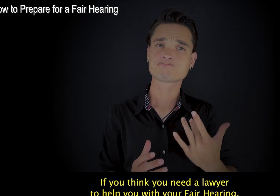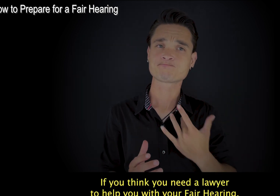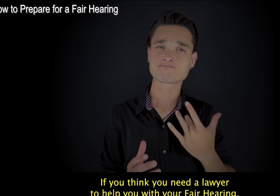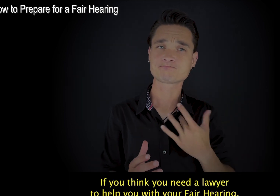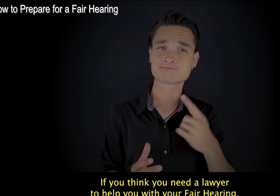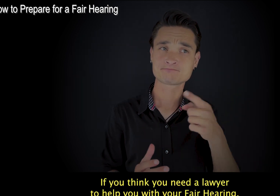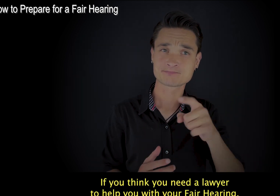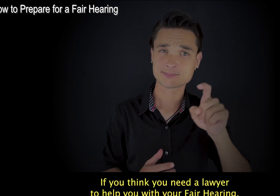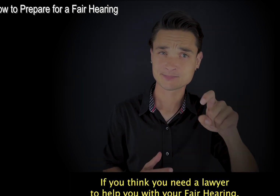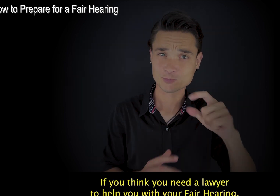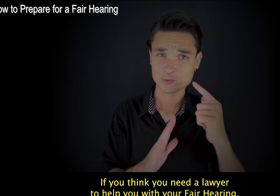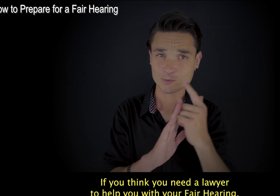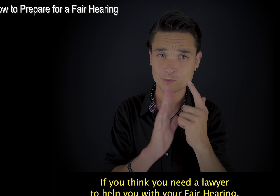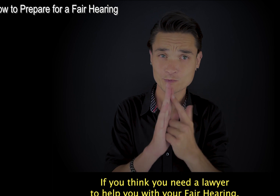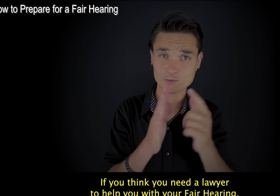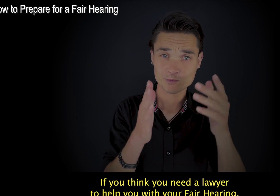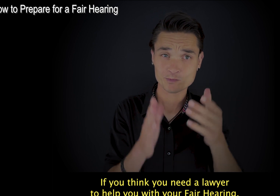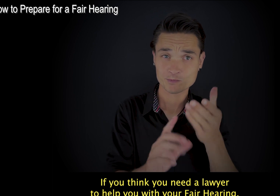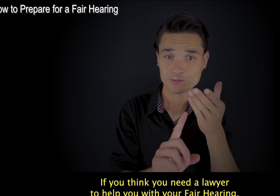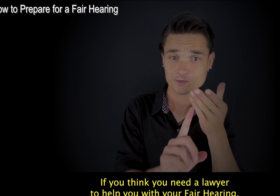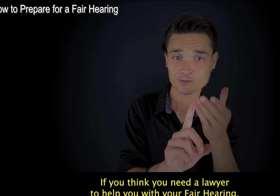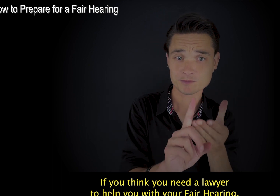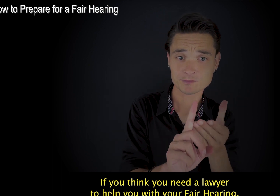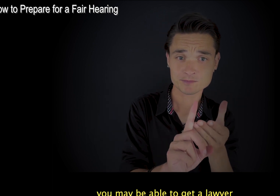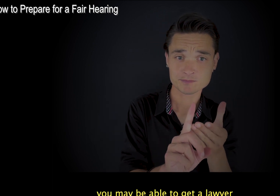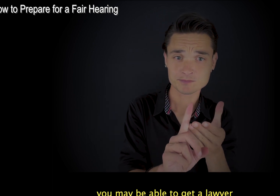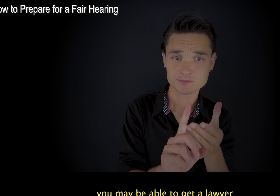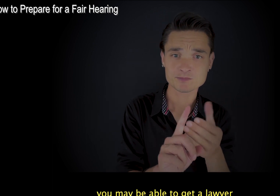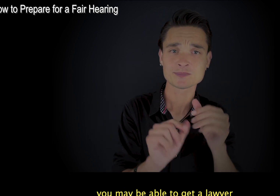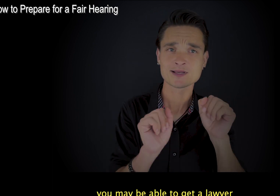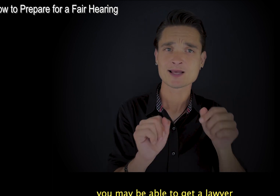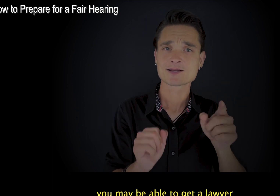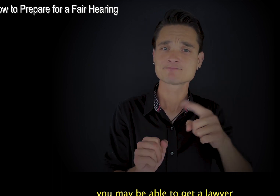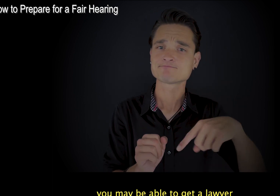If you think you need a lawyer to help you with your Fair Hearing, you may be able to get a lawyer